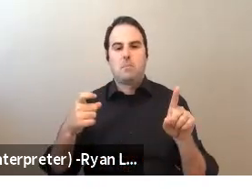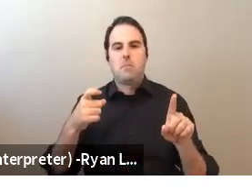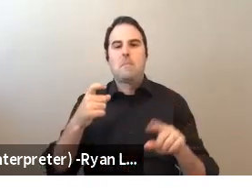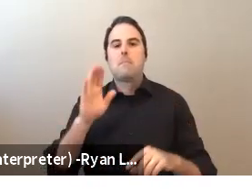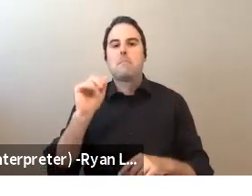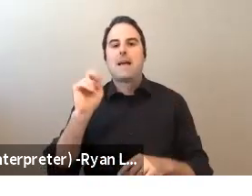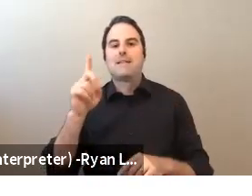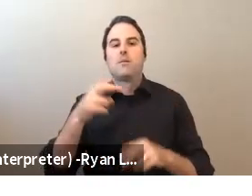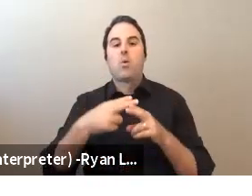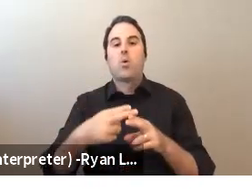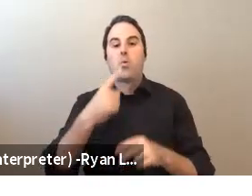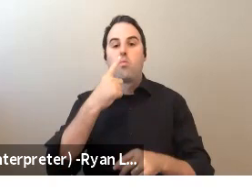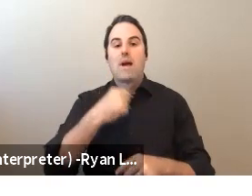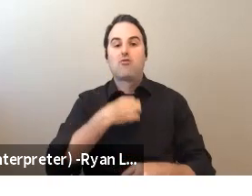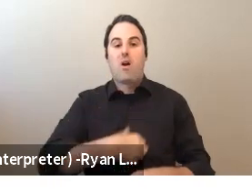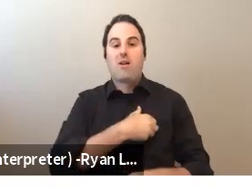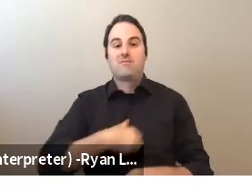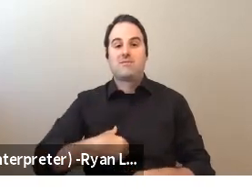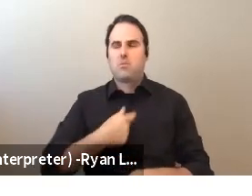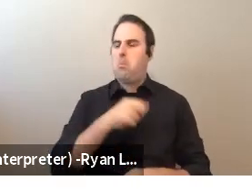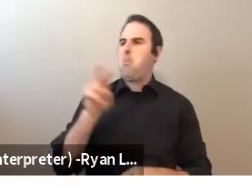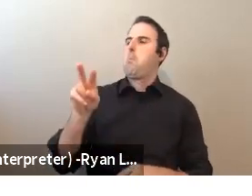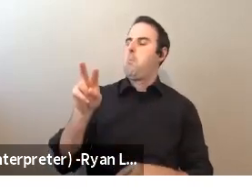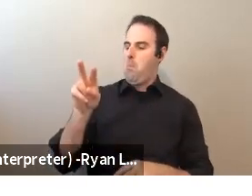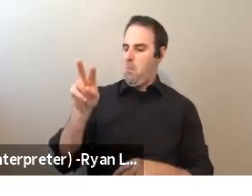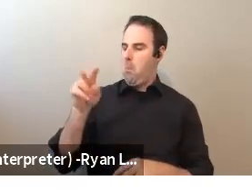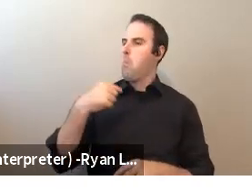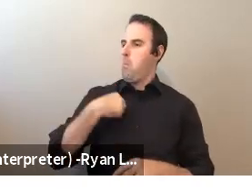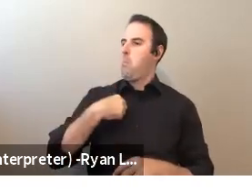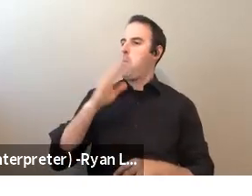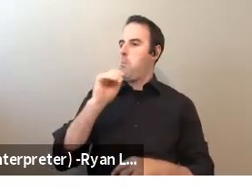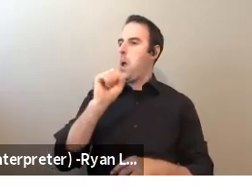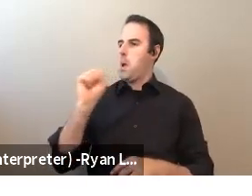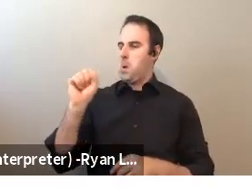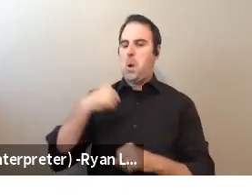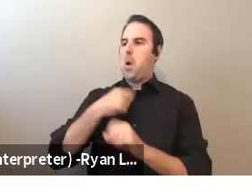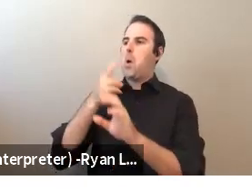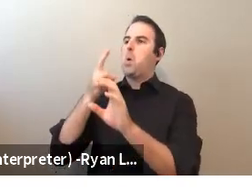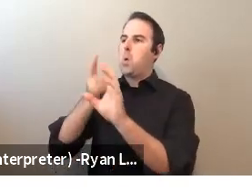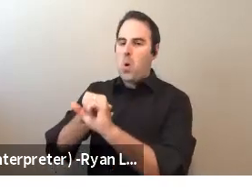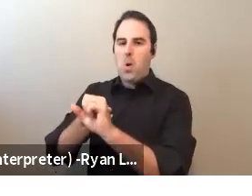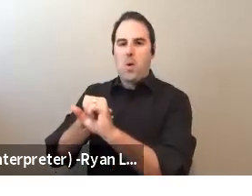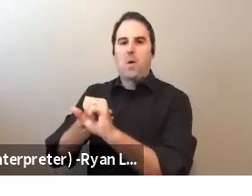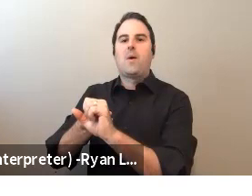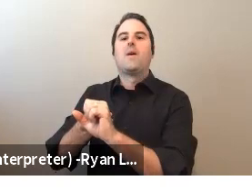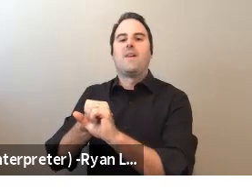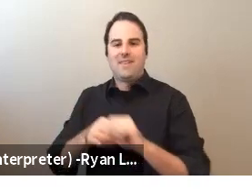Steve thought. The White Stripes could use a bass player. So we appointed himself. He took the white stripes album called white blood cells.